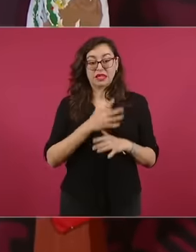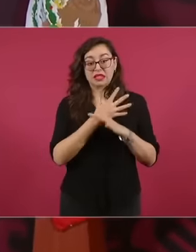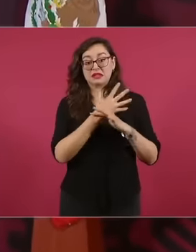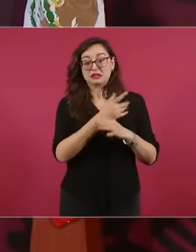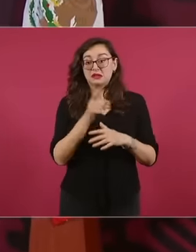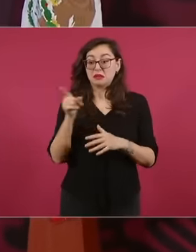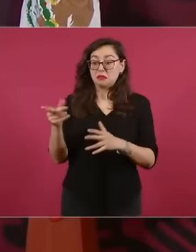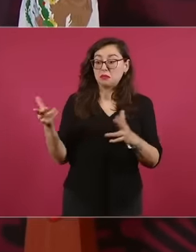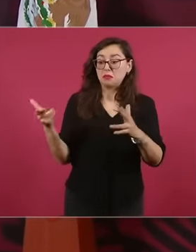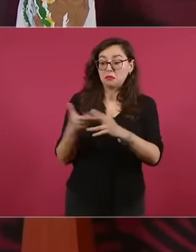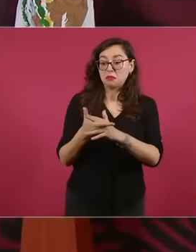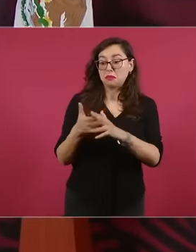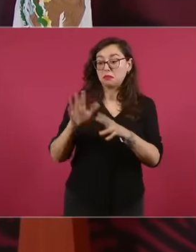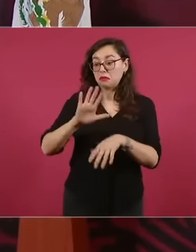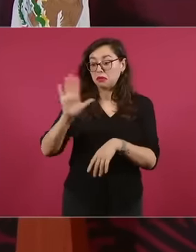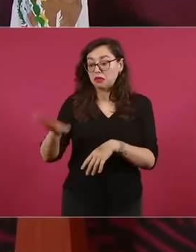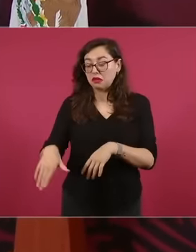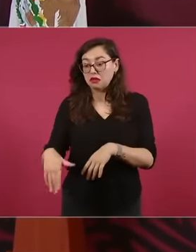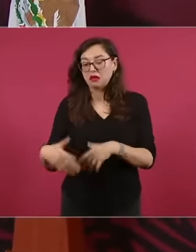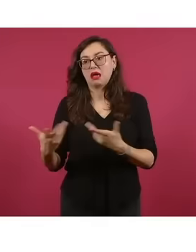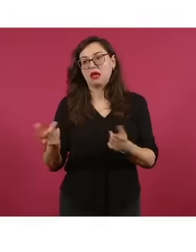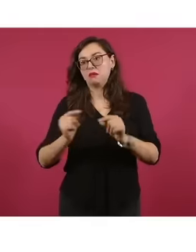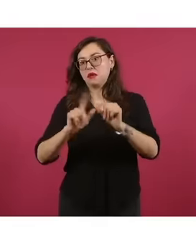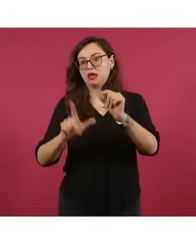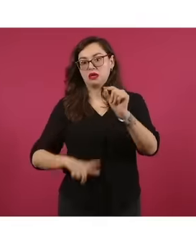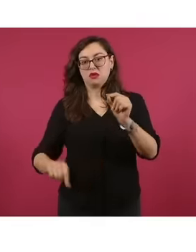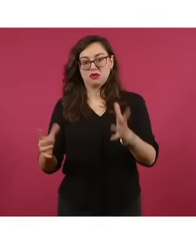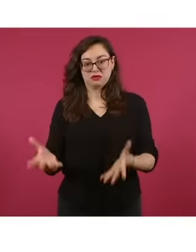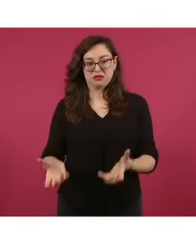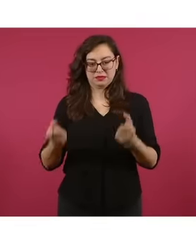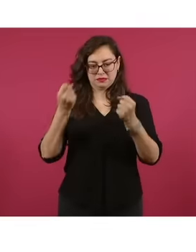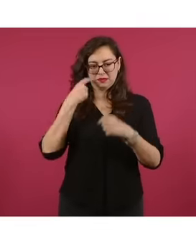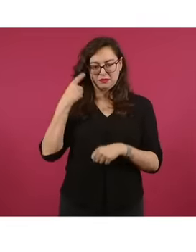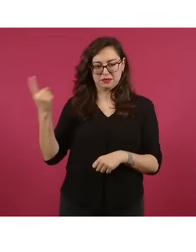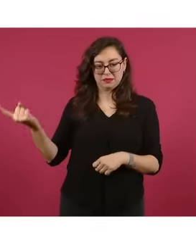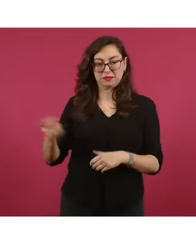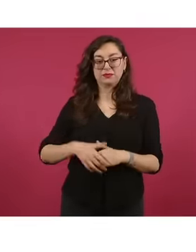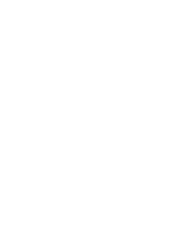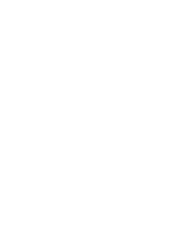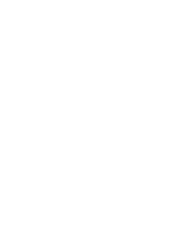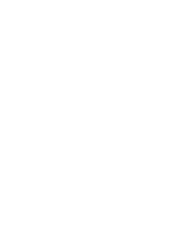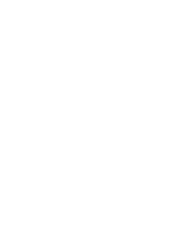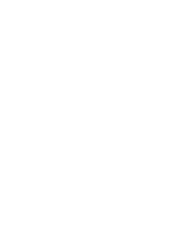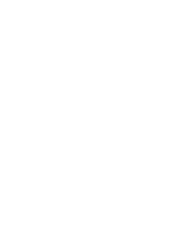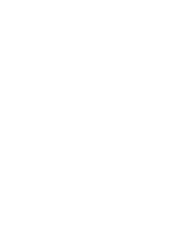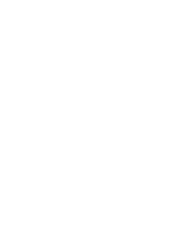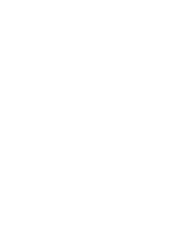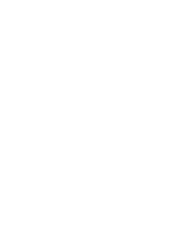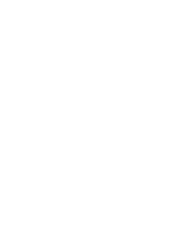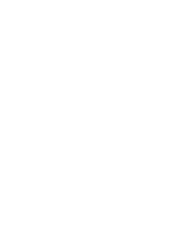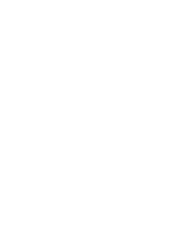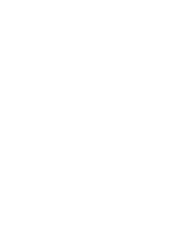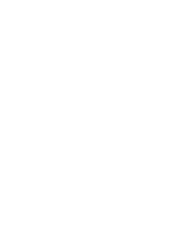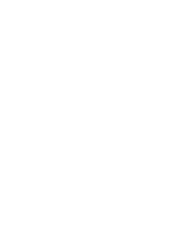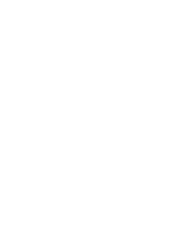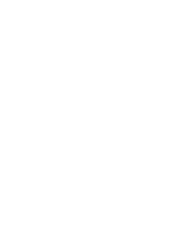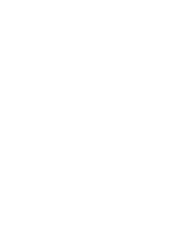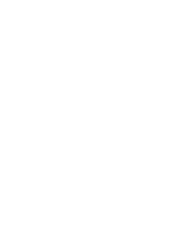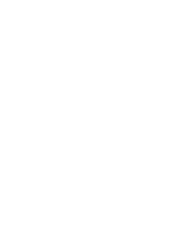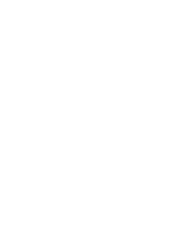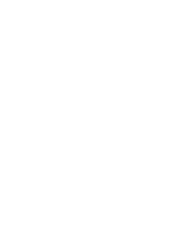had already been said before, I was talking about Maseo and others because you should also know that the phrases